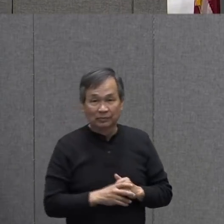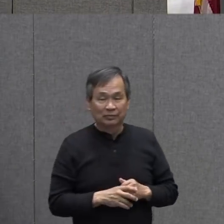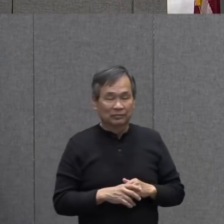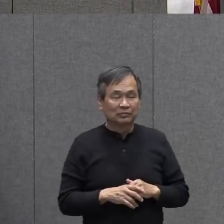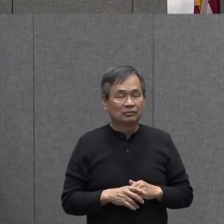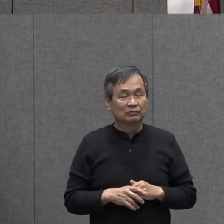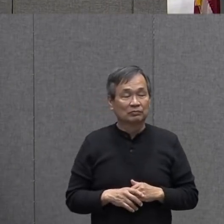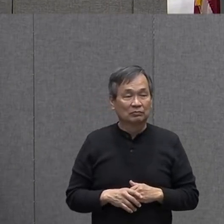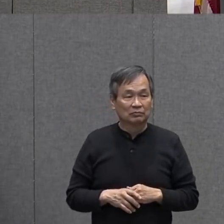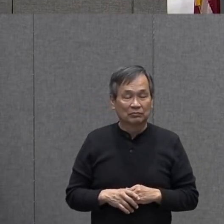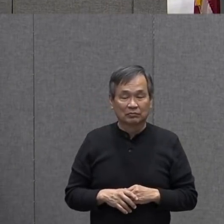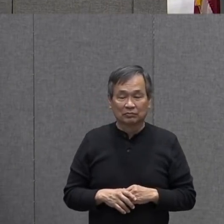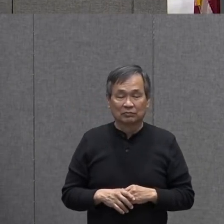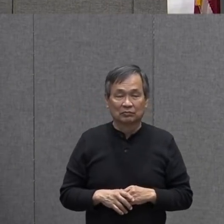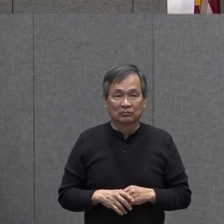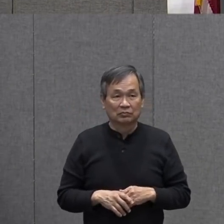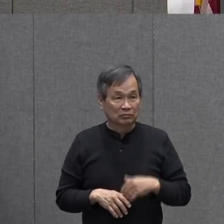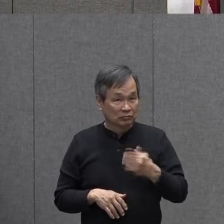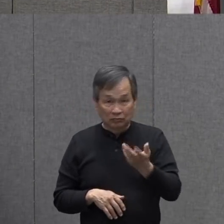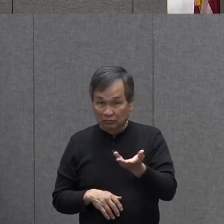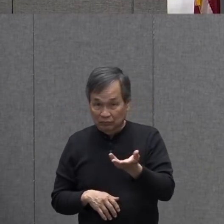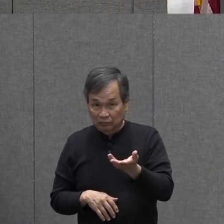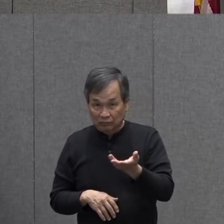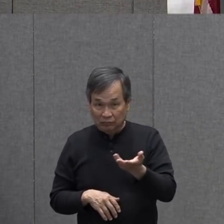Is there any information that we need in that so far?